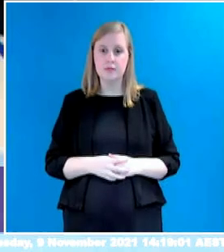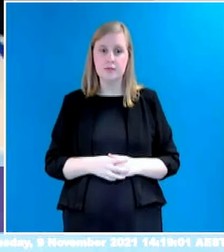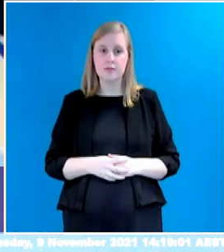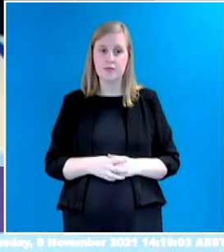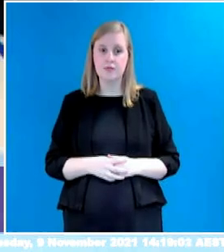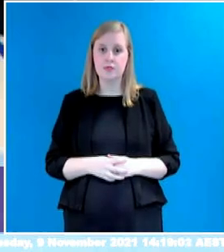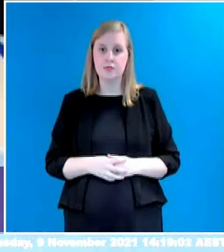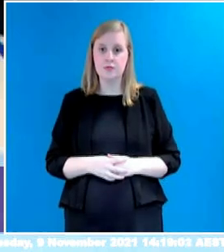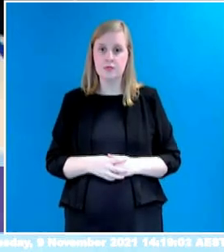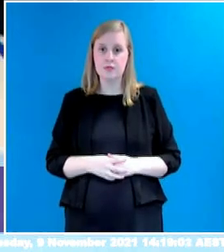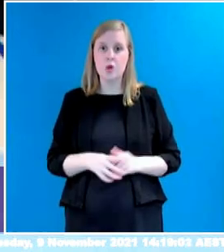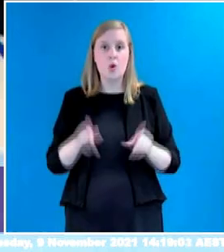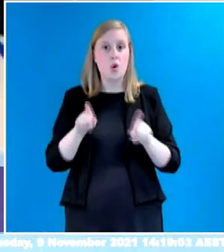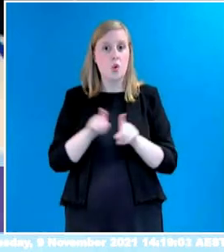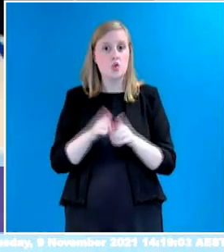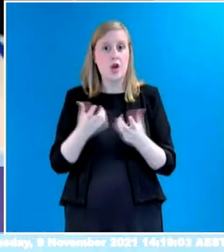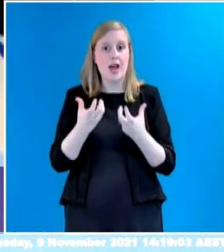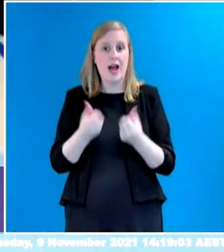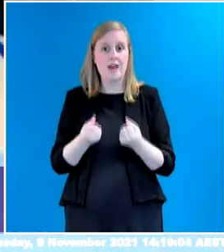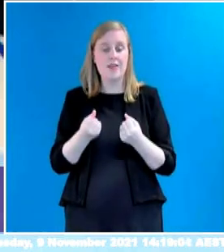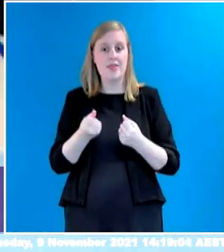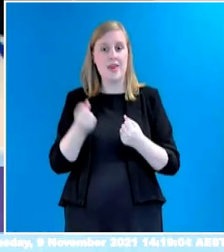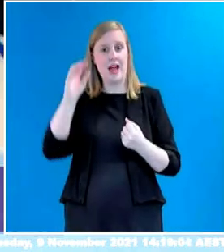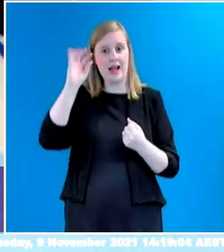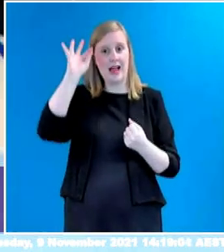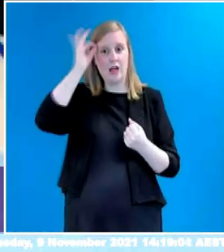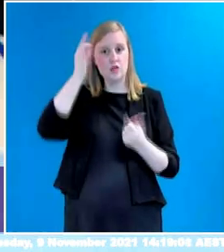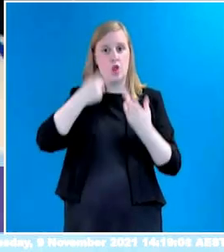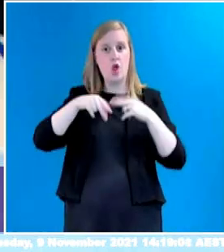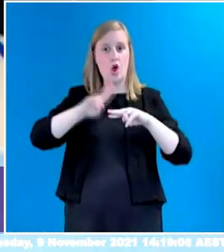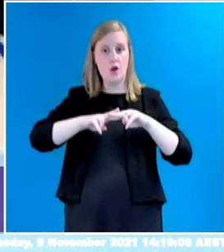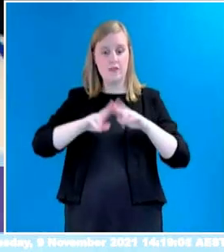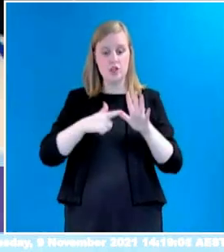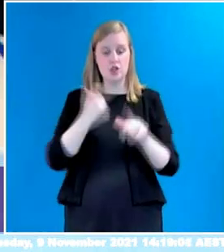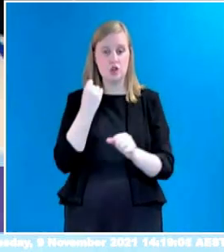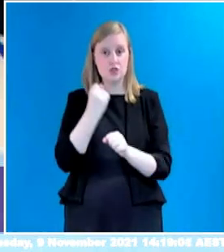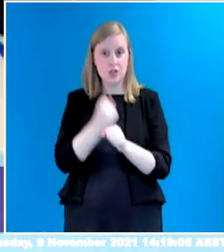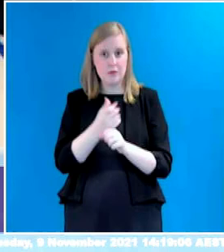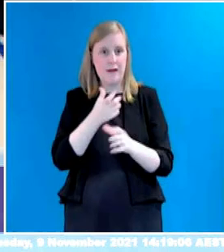then the Council of Attorneys-General on that point as well.